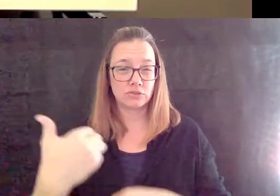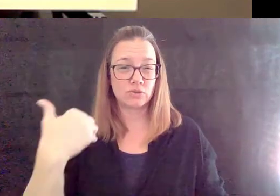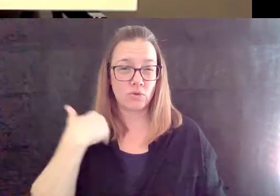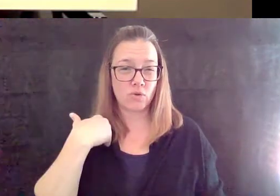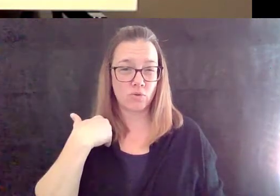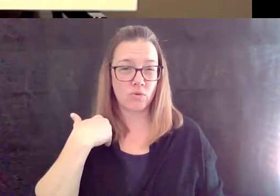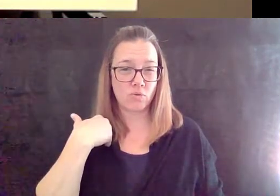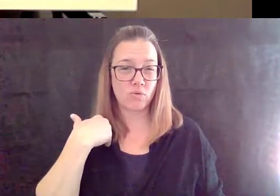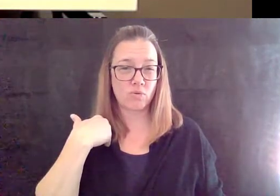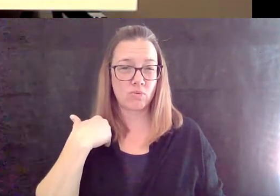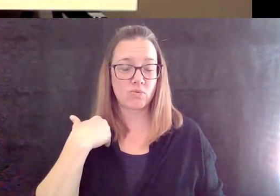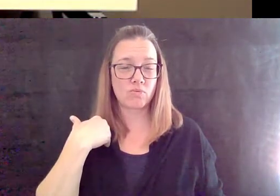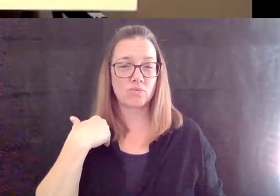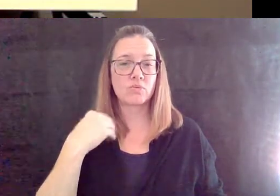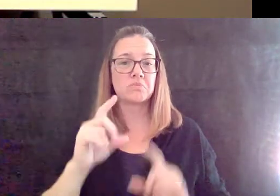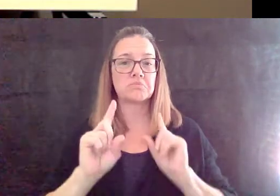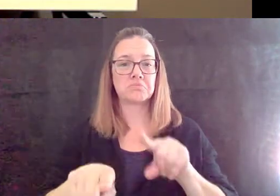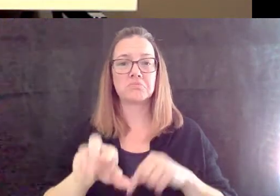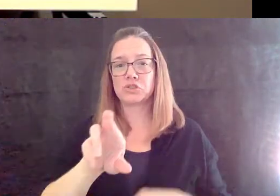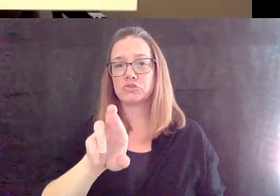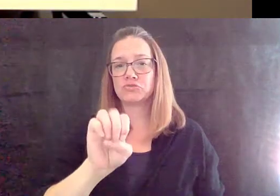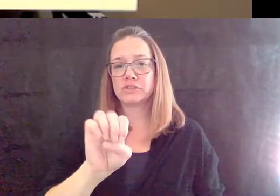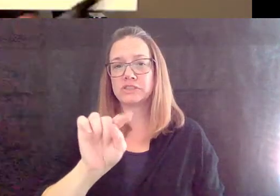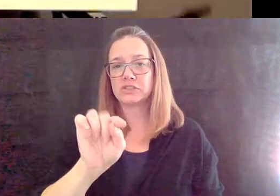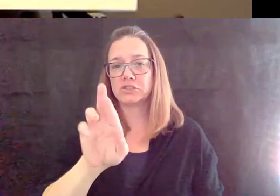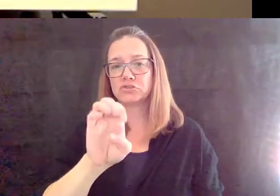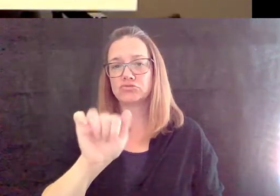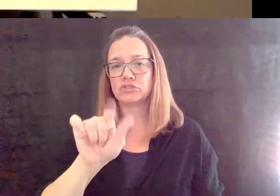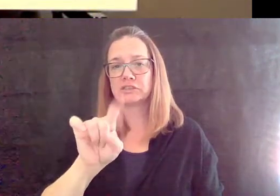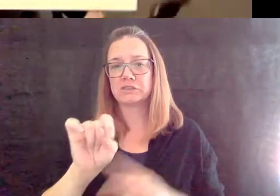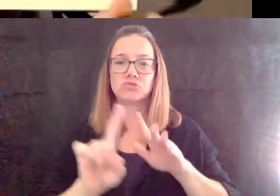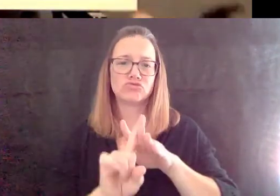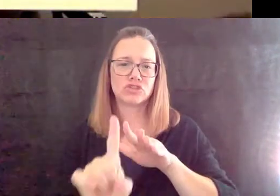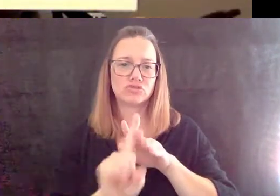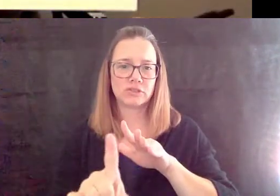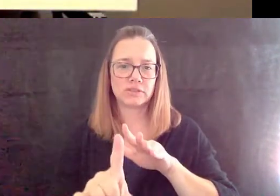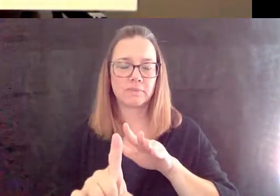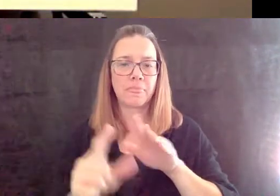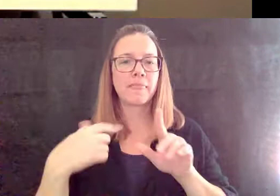And at this retreat, we asked, where do we want to take the Mental Health Center of Denver?